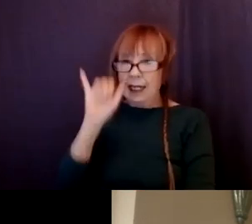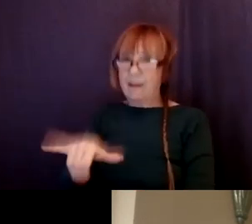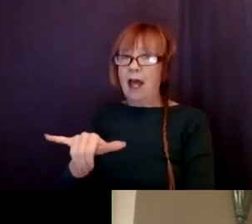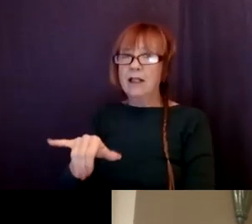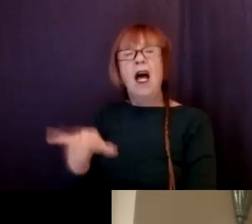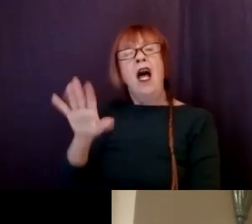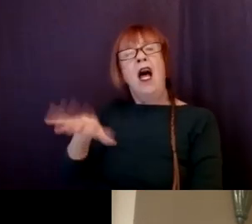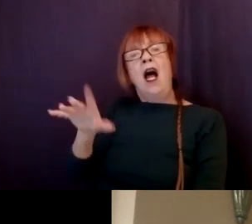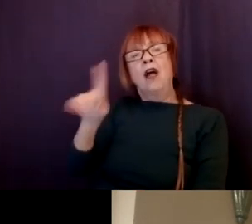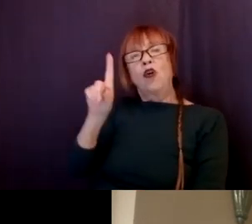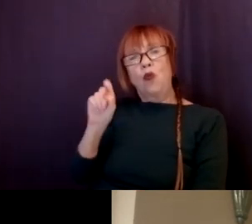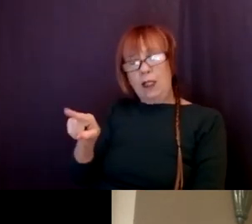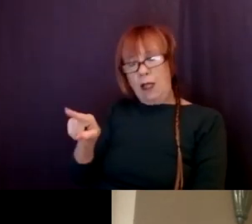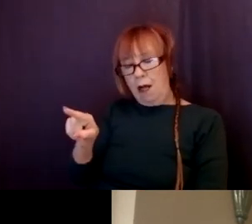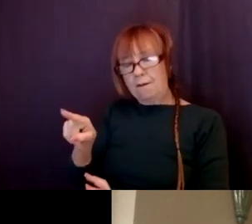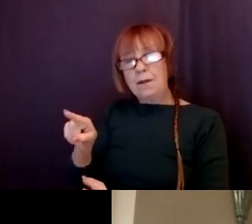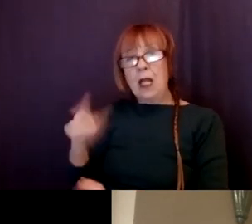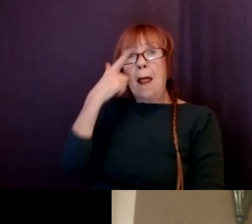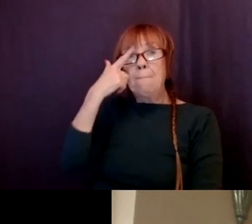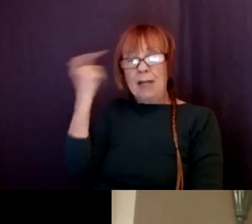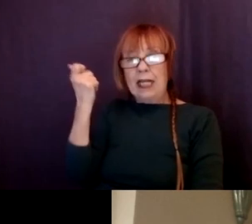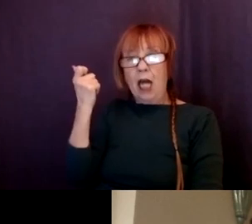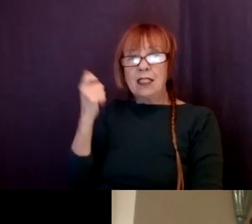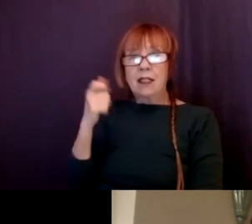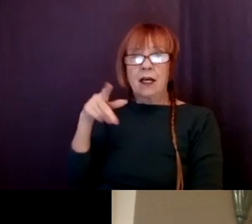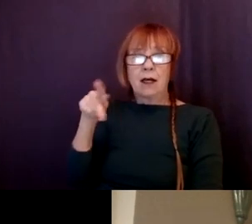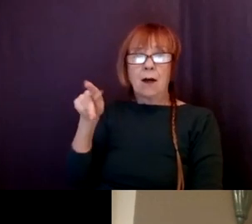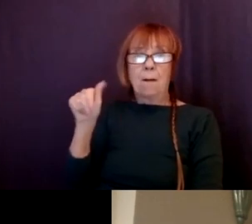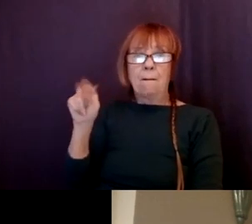So because of the pandemic, your show was put on hold,